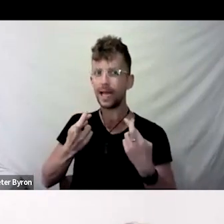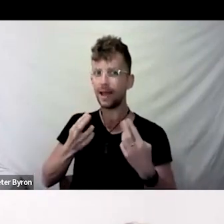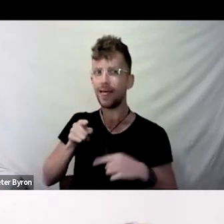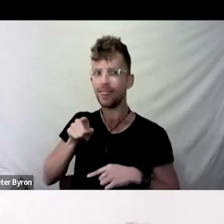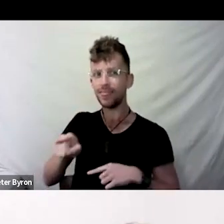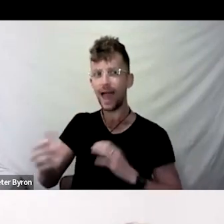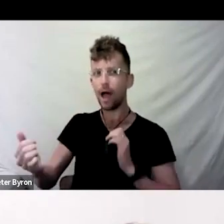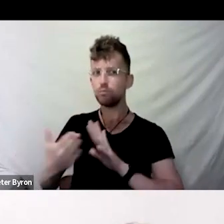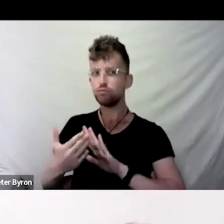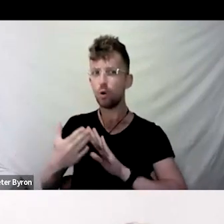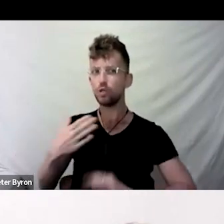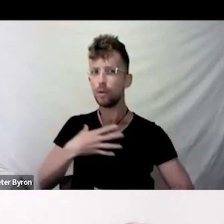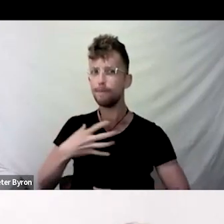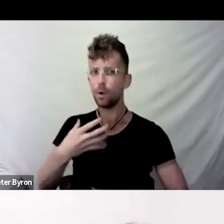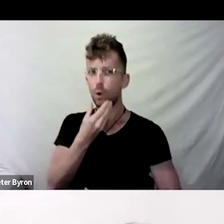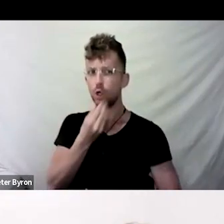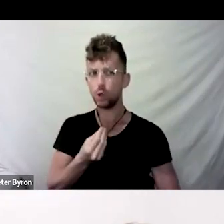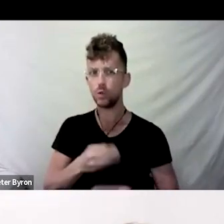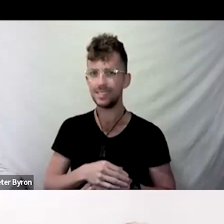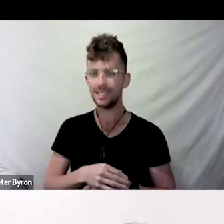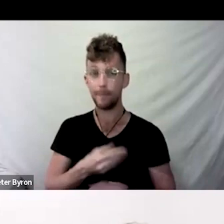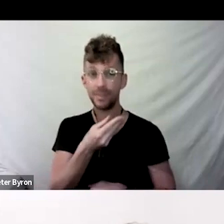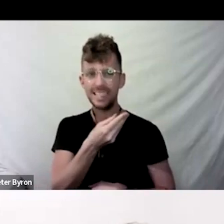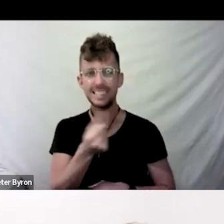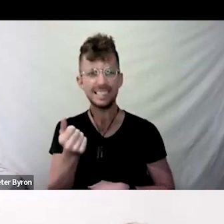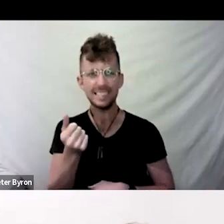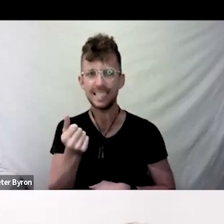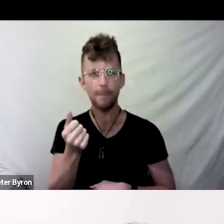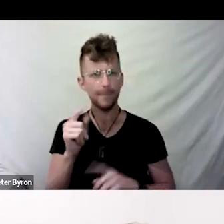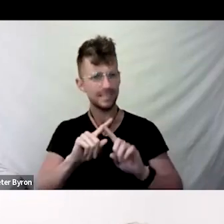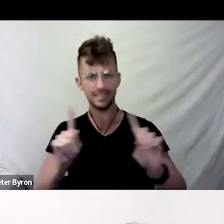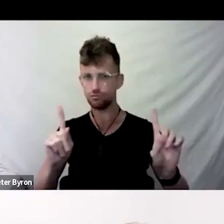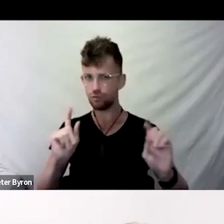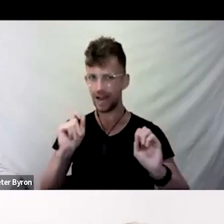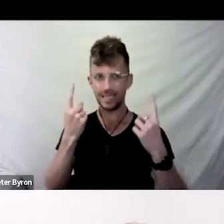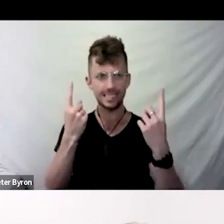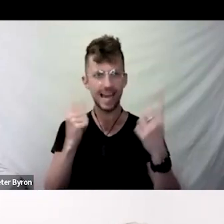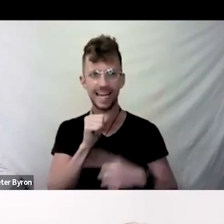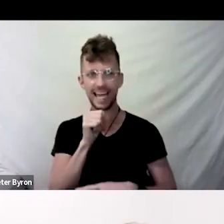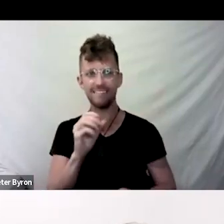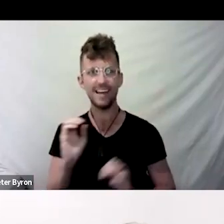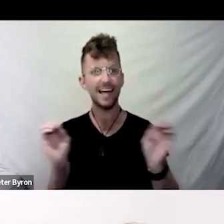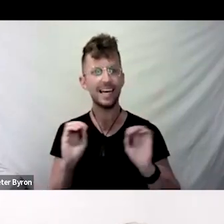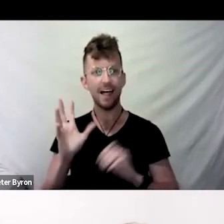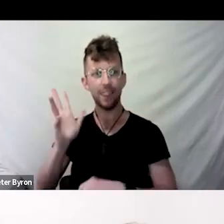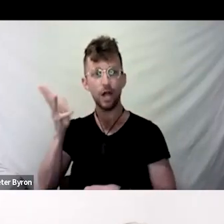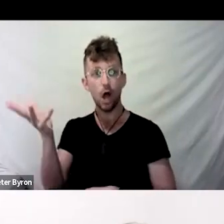There can be a misunderstanding that without a host being involved, there is no monitoring of personal budgets.